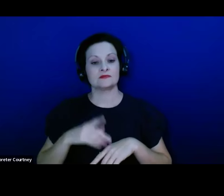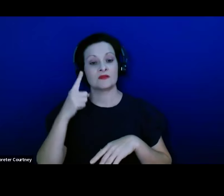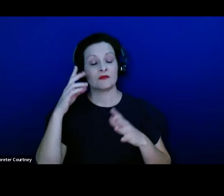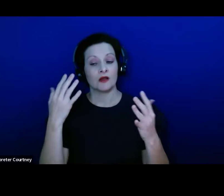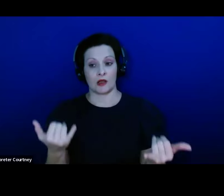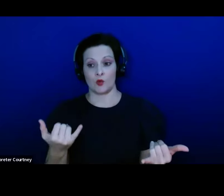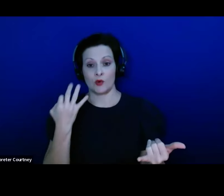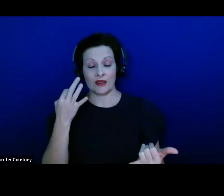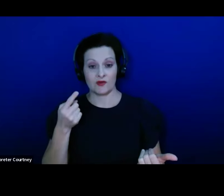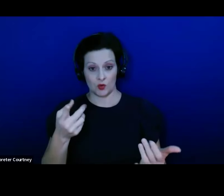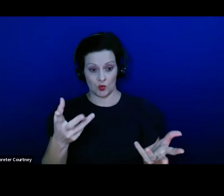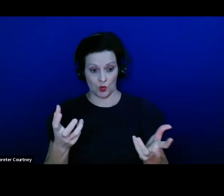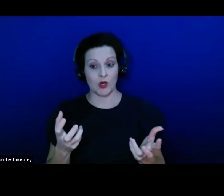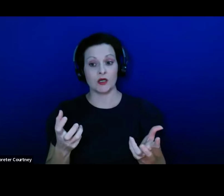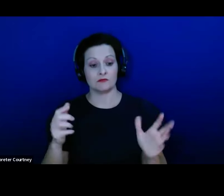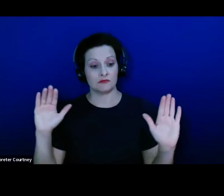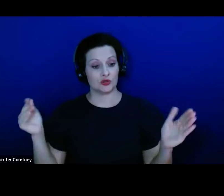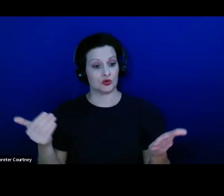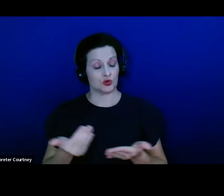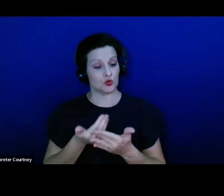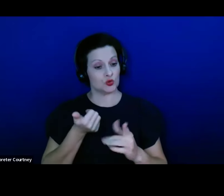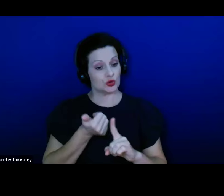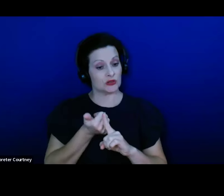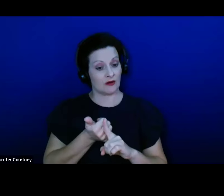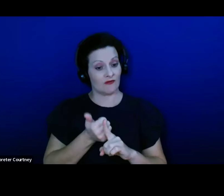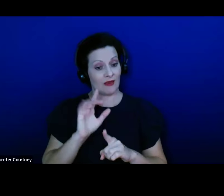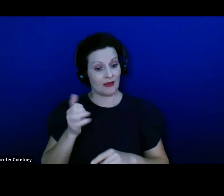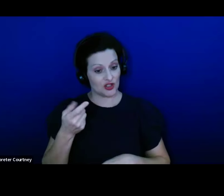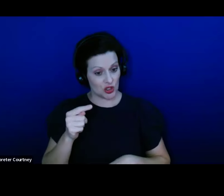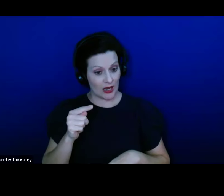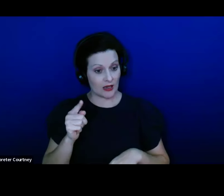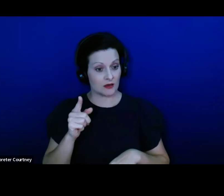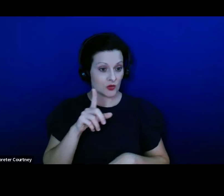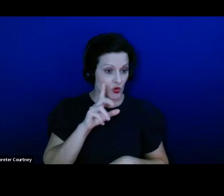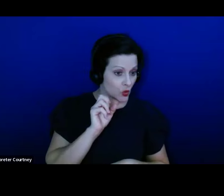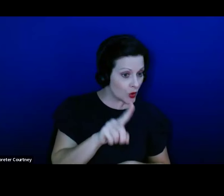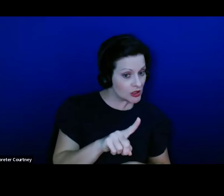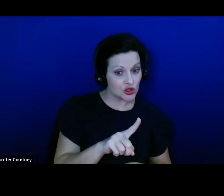if anyone would like to introduce yourself in the chat or share your questions for today's session,